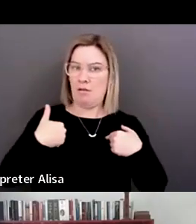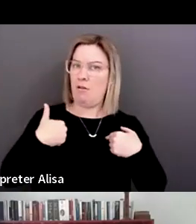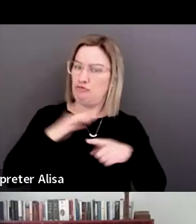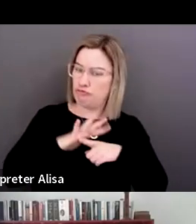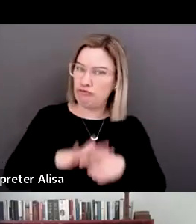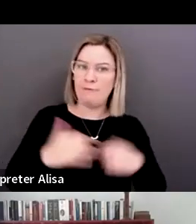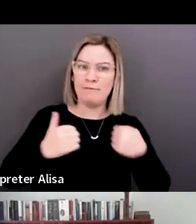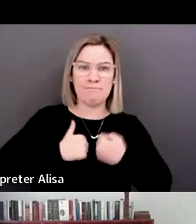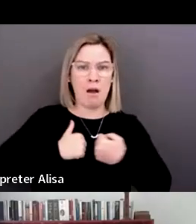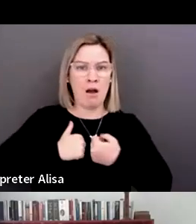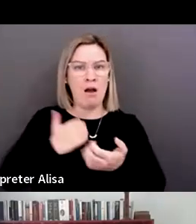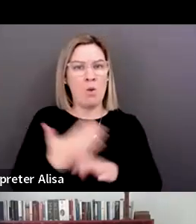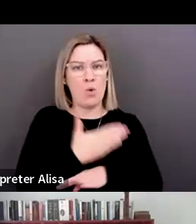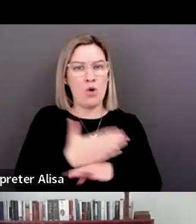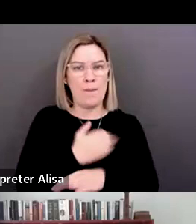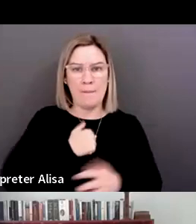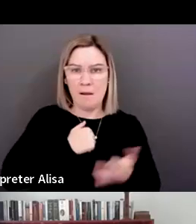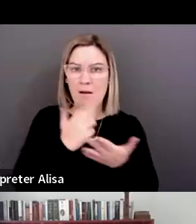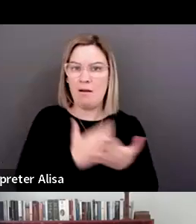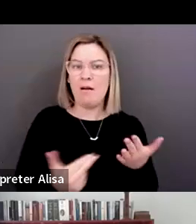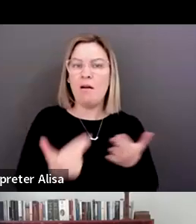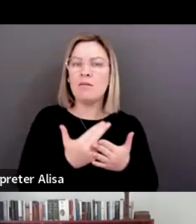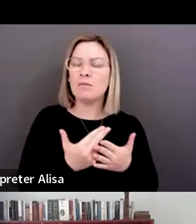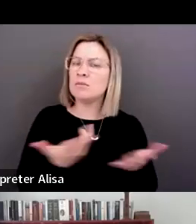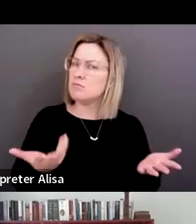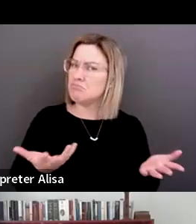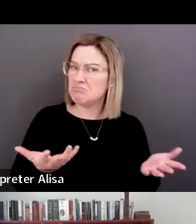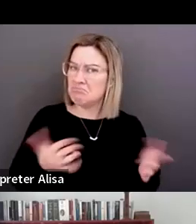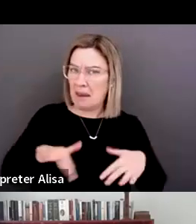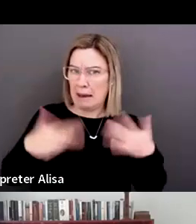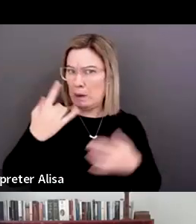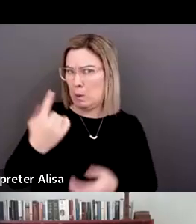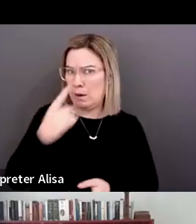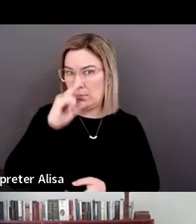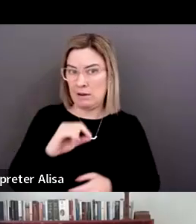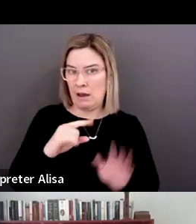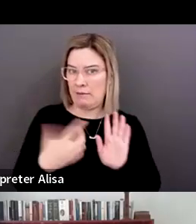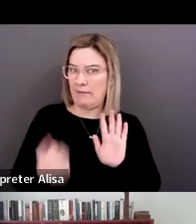company to be able to state boldly to the world this is where I stand, this